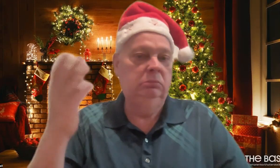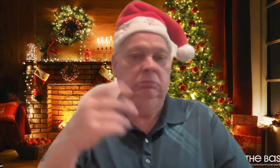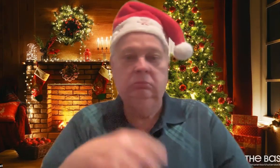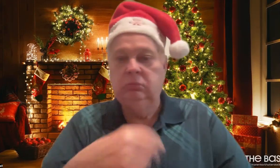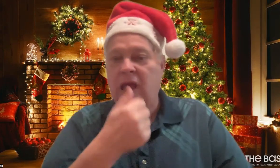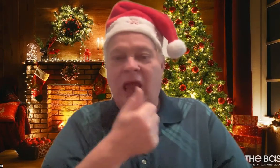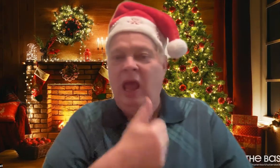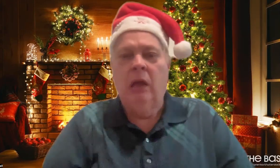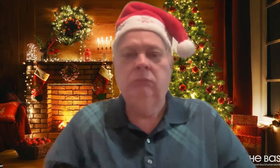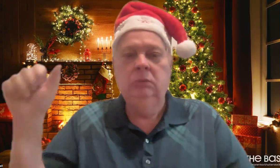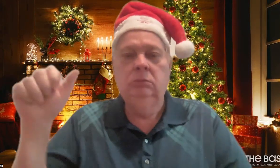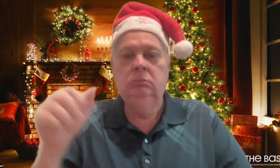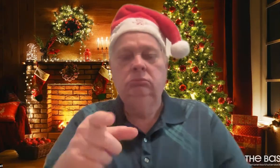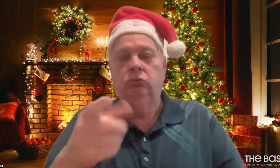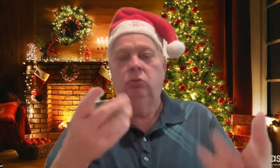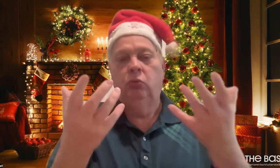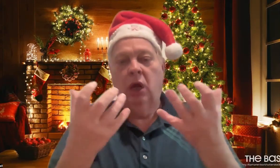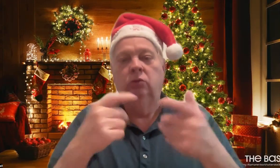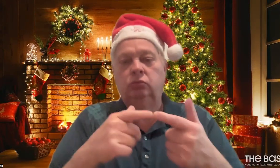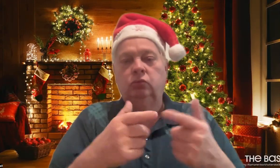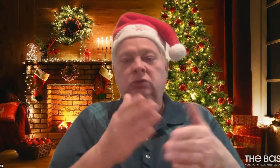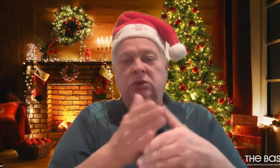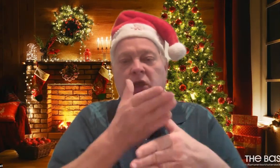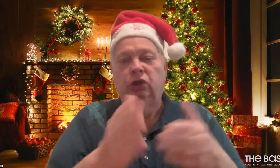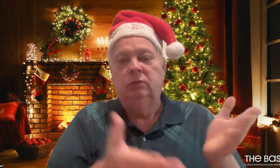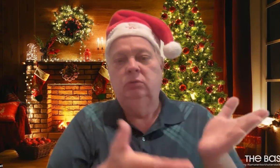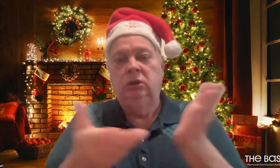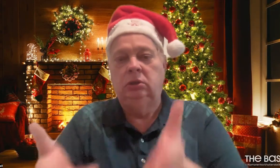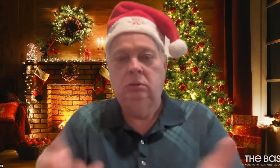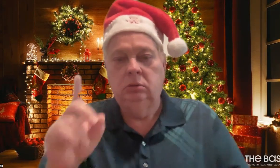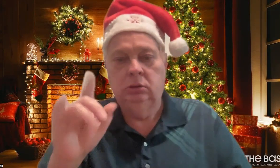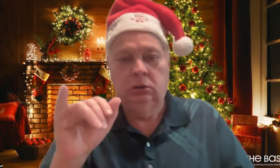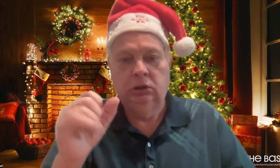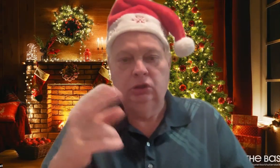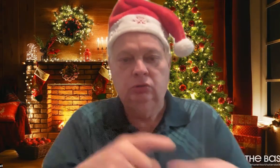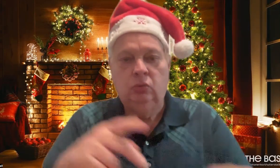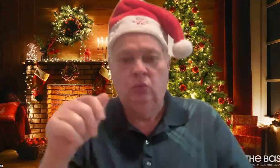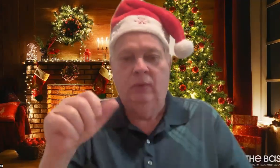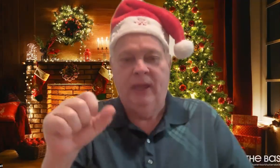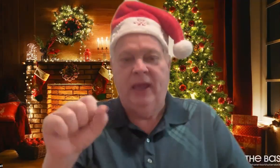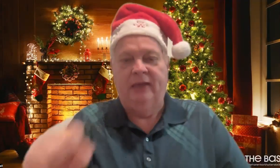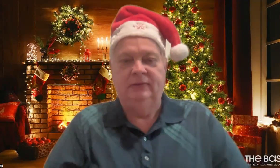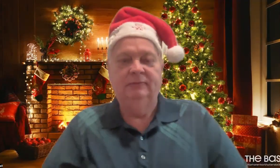Anything you want to bring and share as a dish to pass.